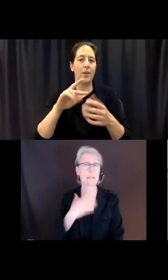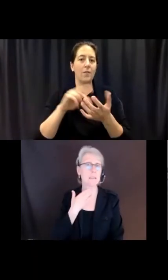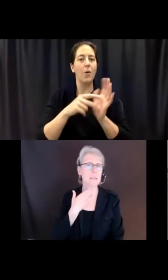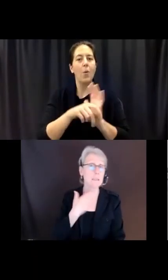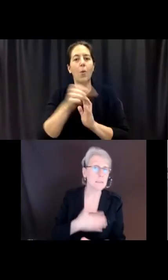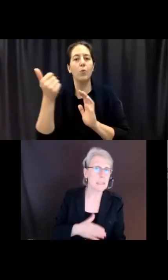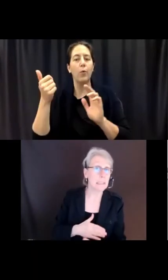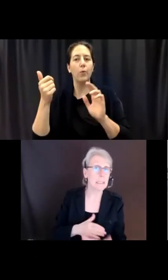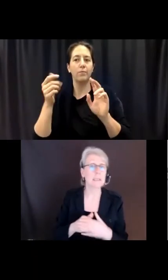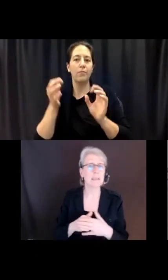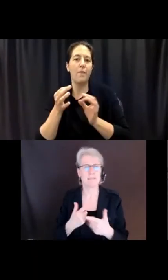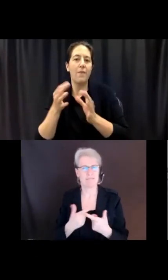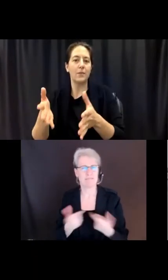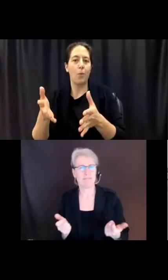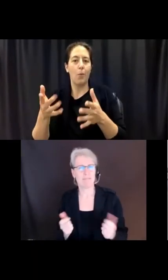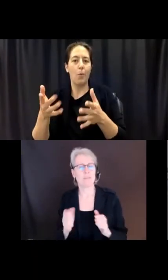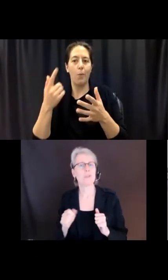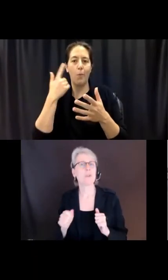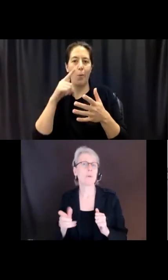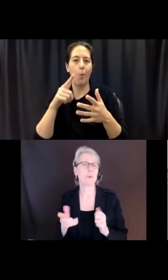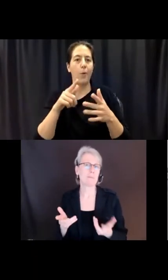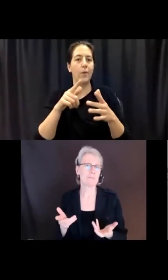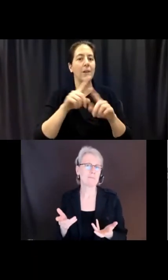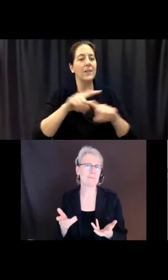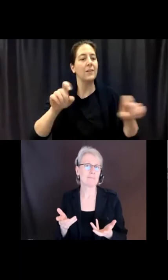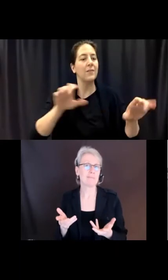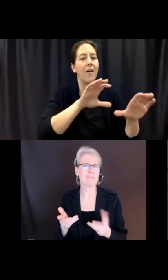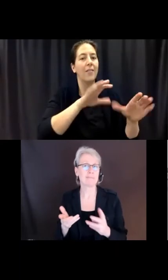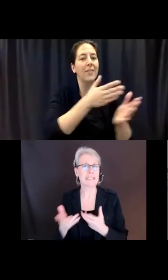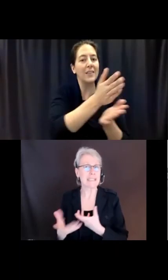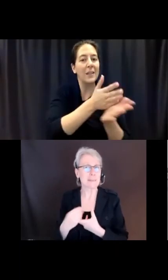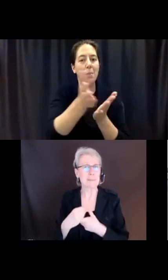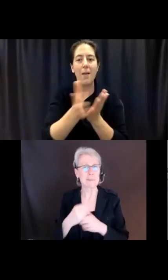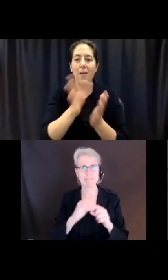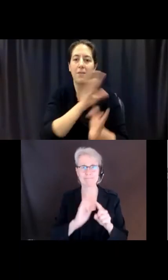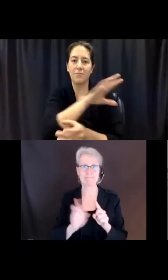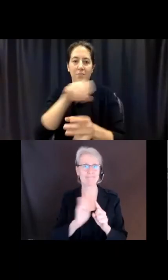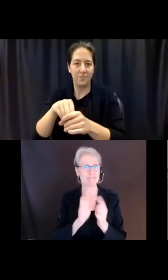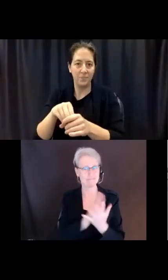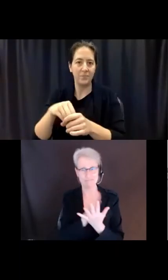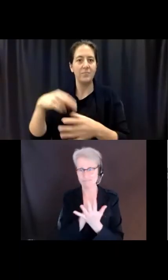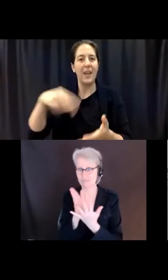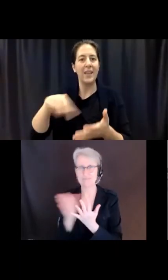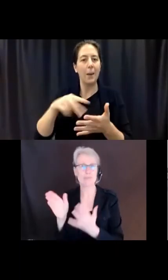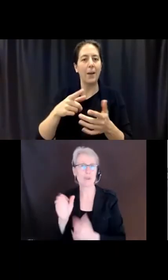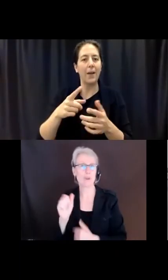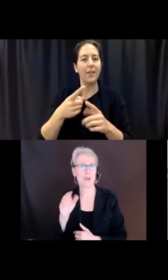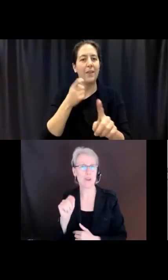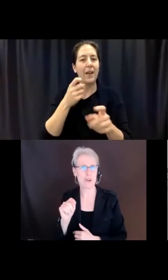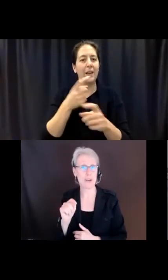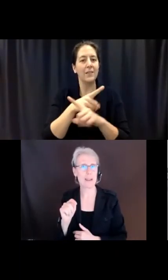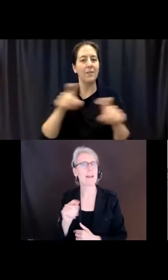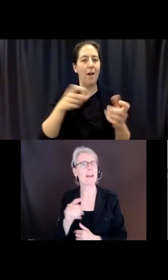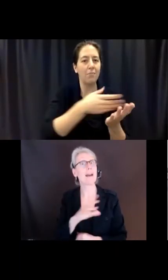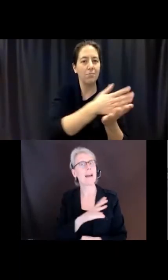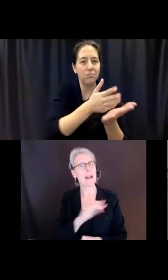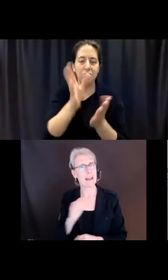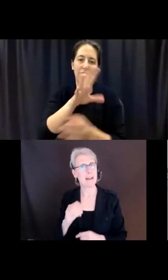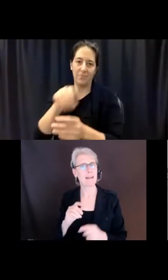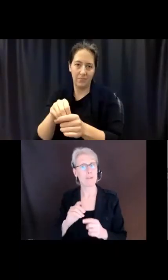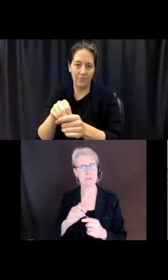IS AN INTEGRATION OF DIFFERENT TYPES OF ART WITH DIFFERENT TYPES OF ARTISTS. THERE WAS